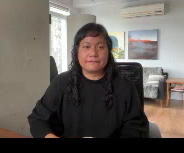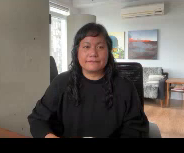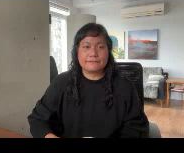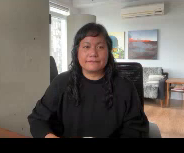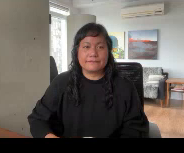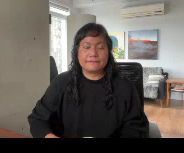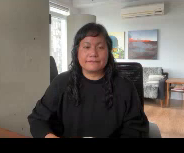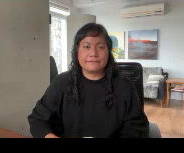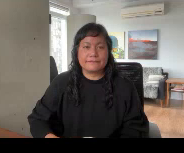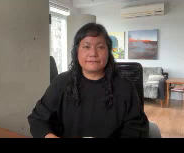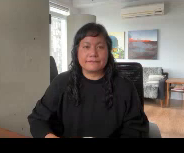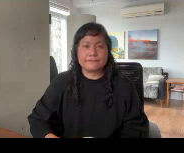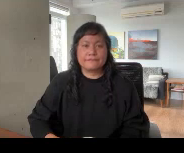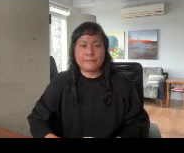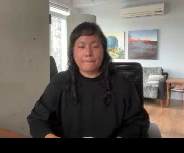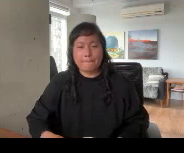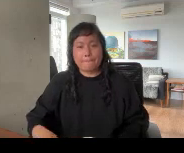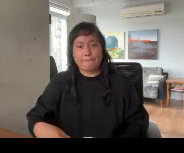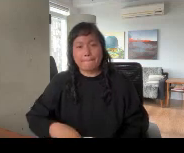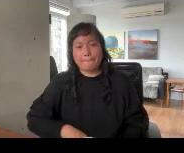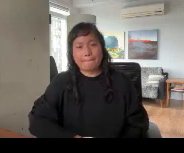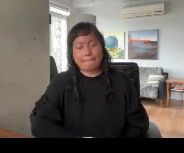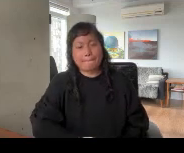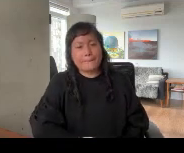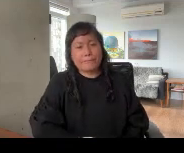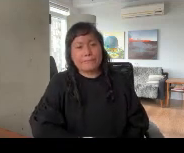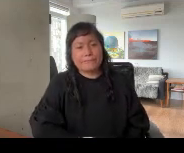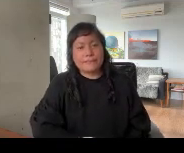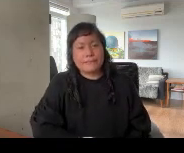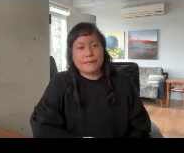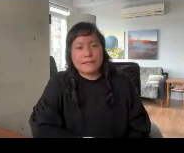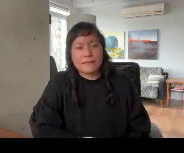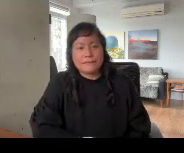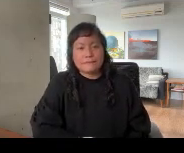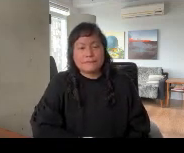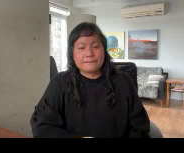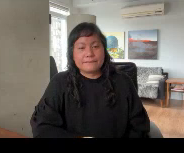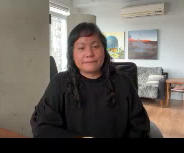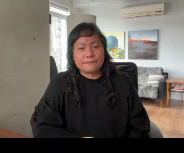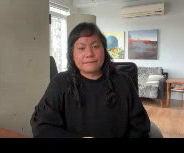and indigenous person in North America, whereas overall in the Canadian population it's around